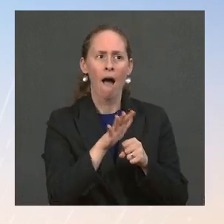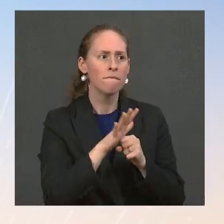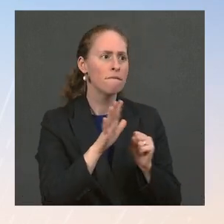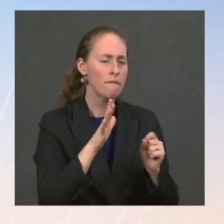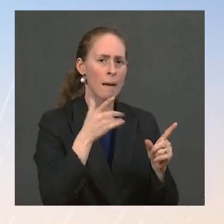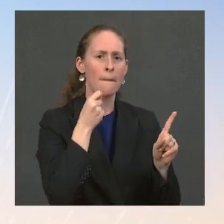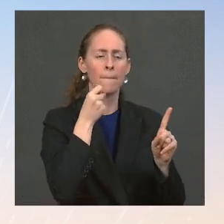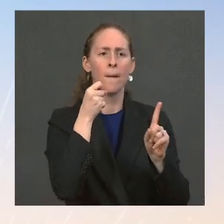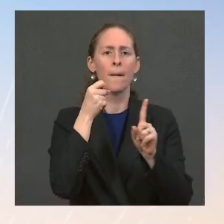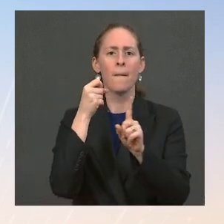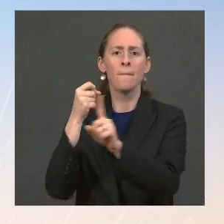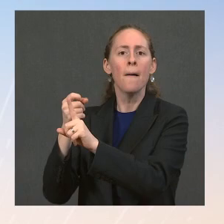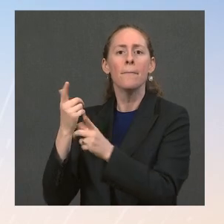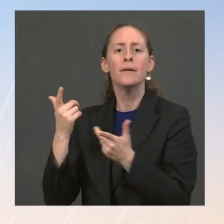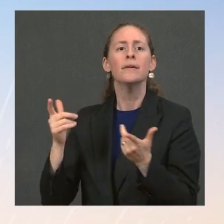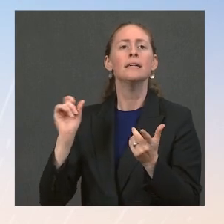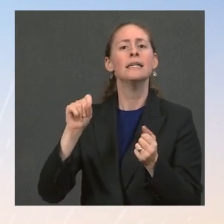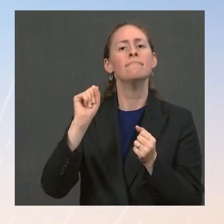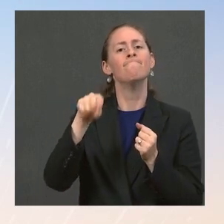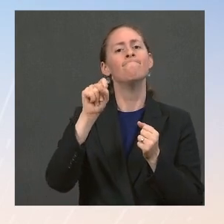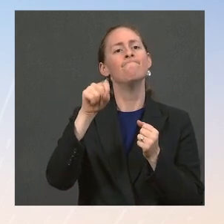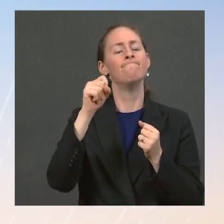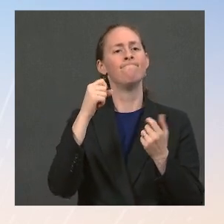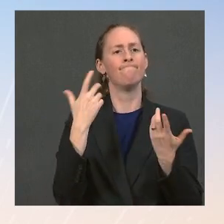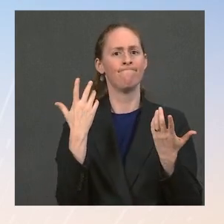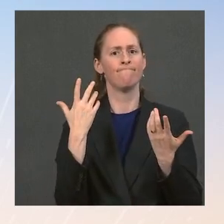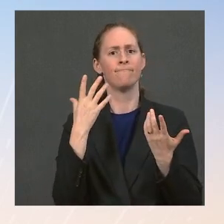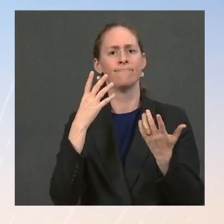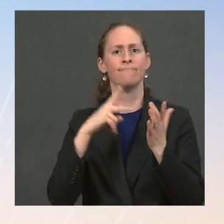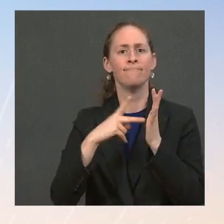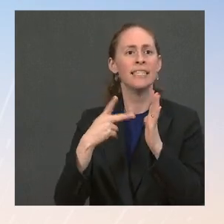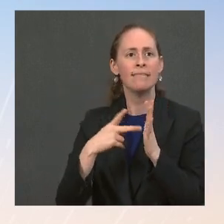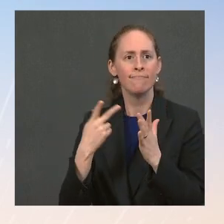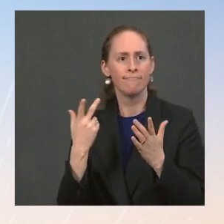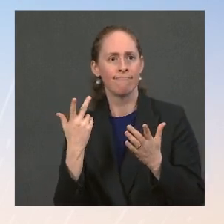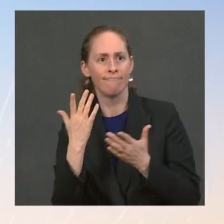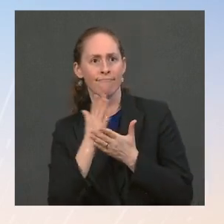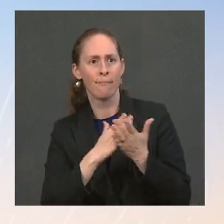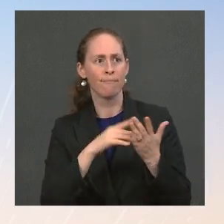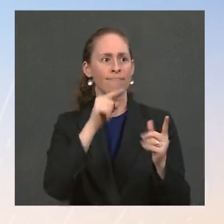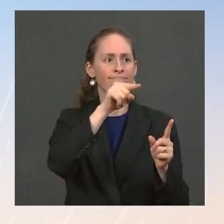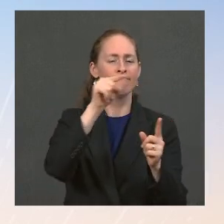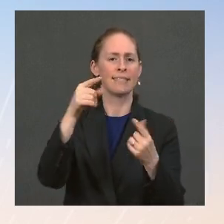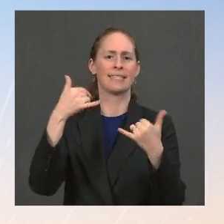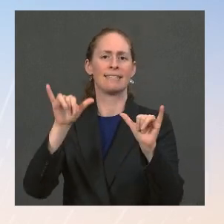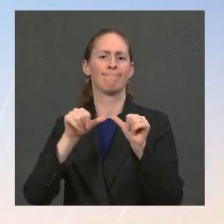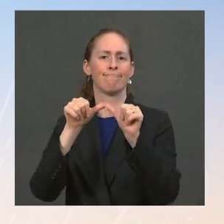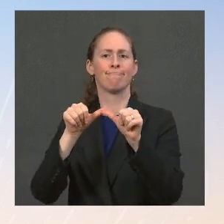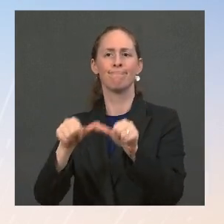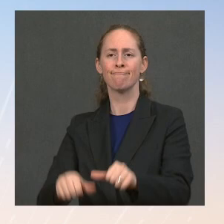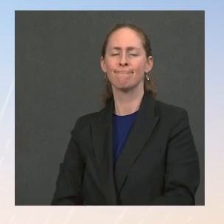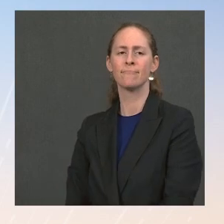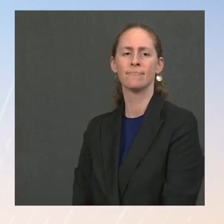in the global supply chain at every point they are in the bottleneck. The Press: Thank you. The Democratic candidate for governor in Virginia, Terry McAuliffe,